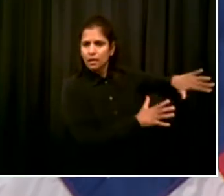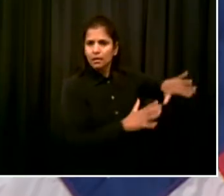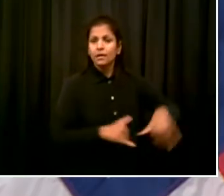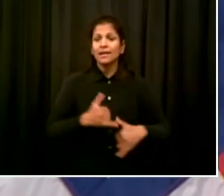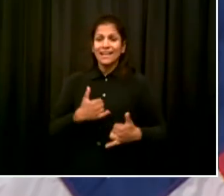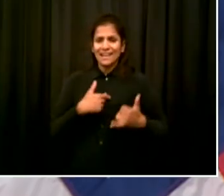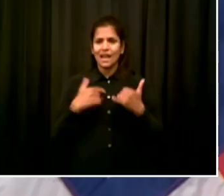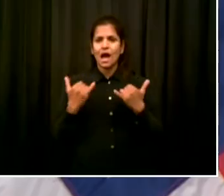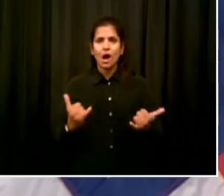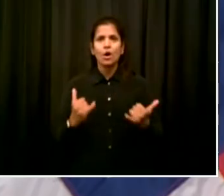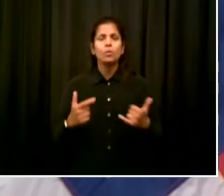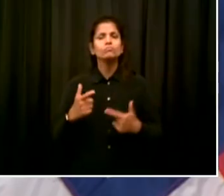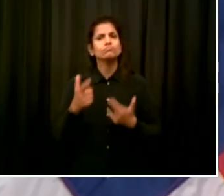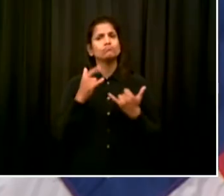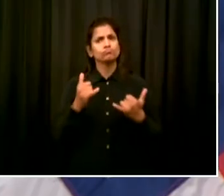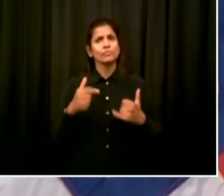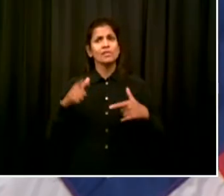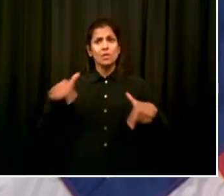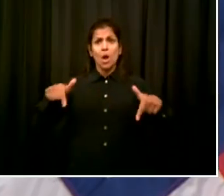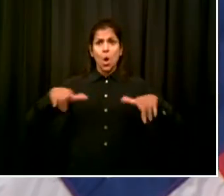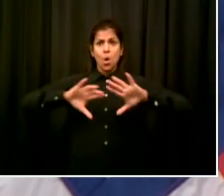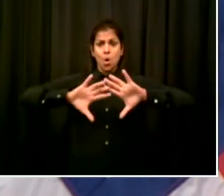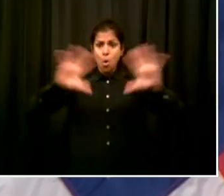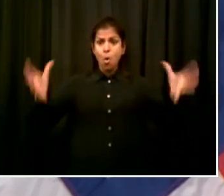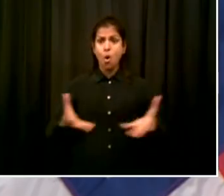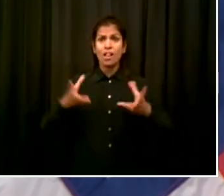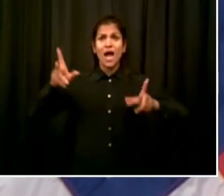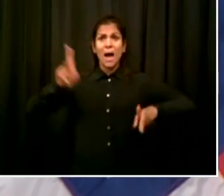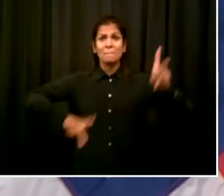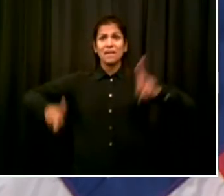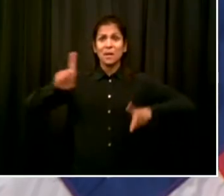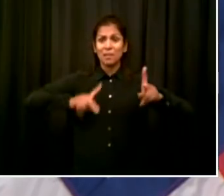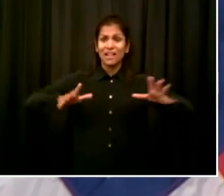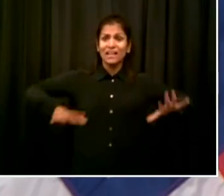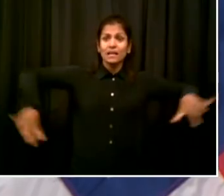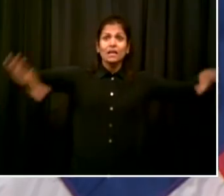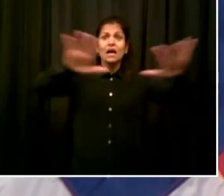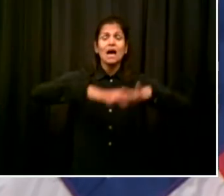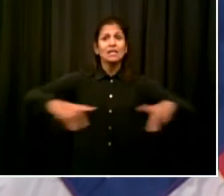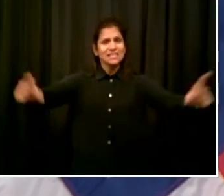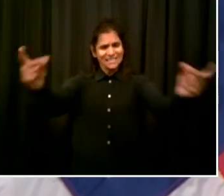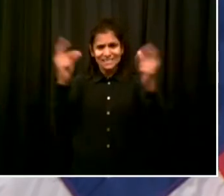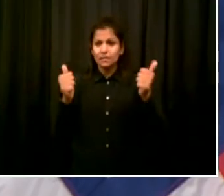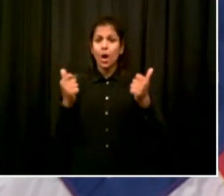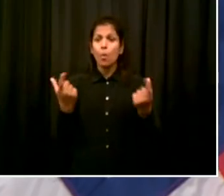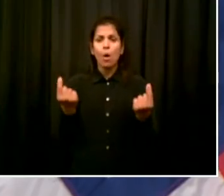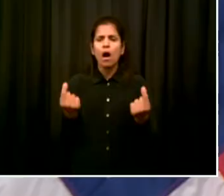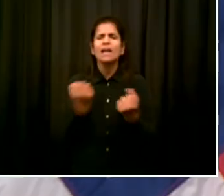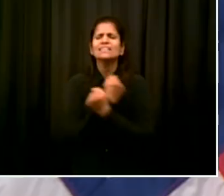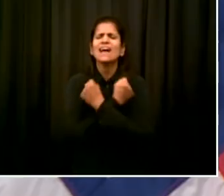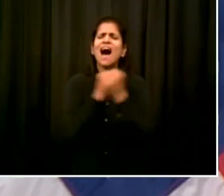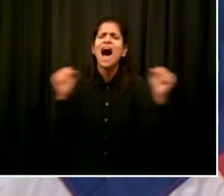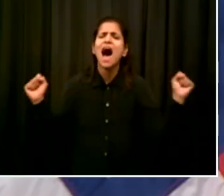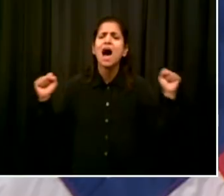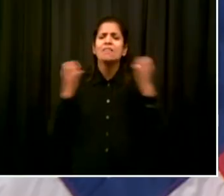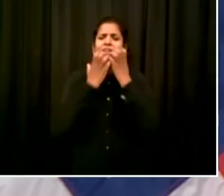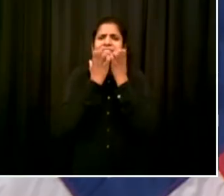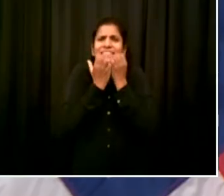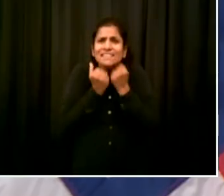COWCOS MEH OME AGAIN . RIGHT NOW WITH THIS ENVIRONMENT I THINK PEOPLE SHOULD BE STANDING UPON